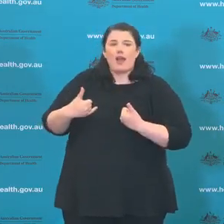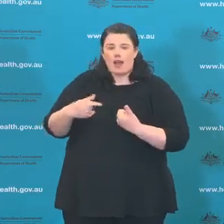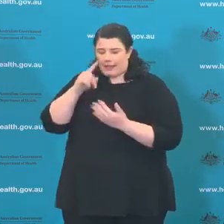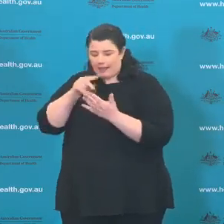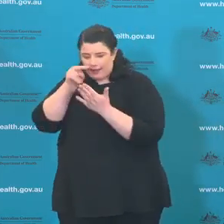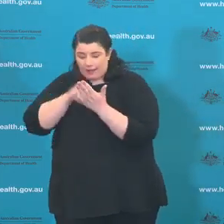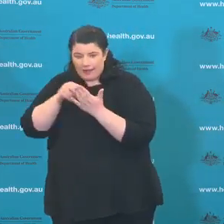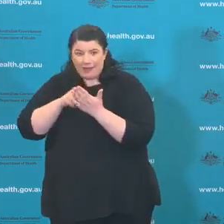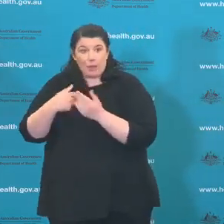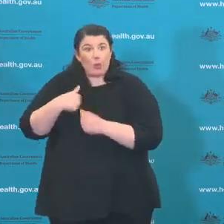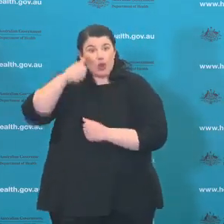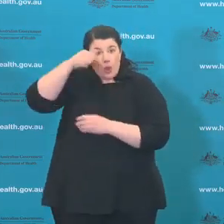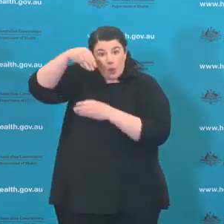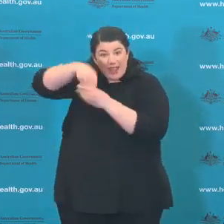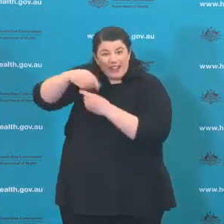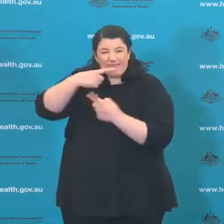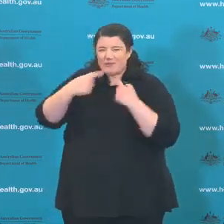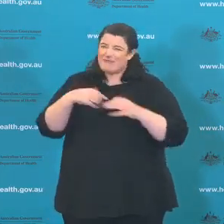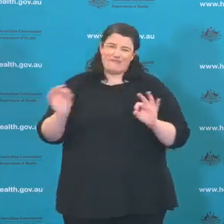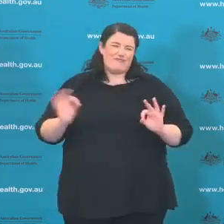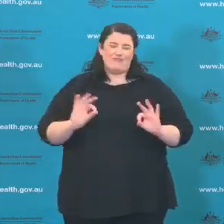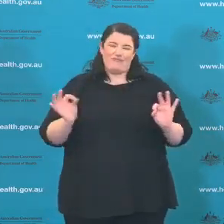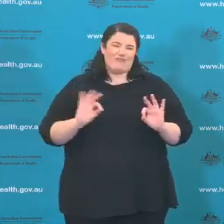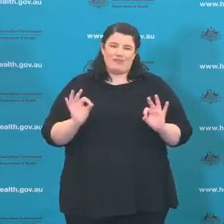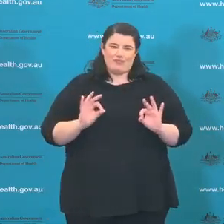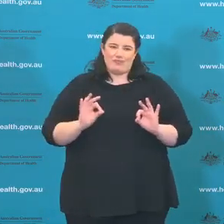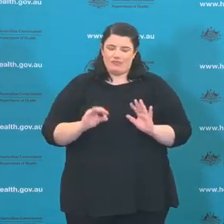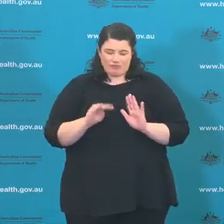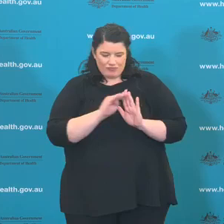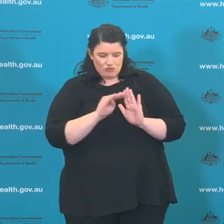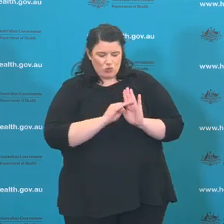to that information because we made it so tight in its privacy restrictions.